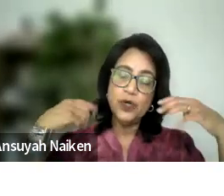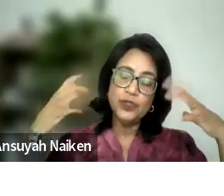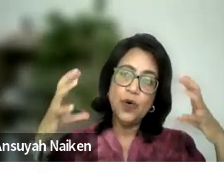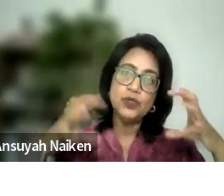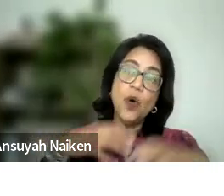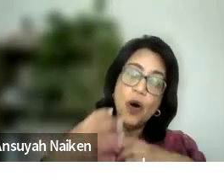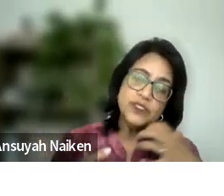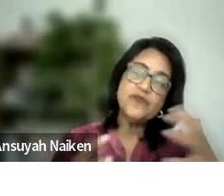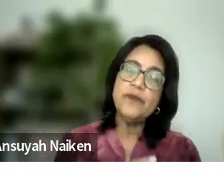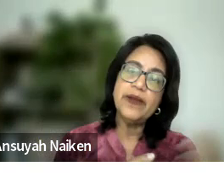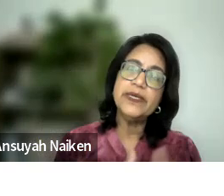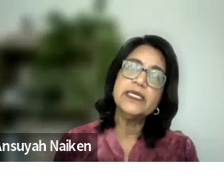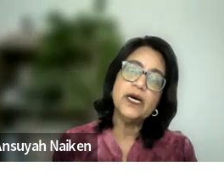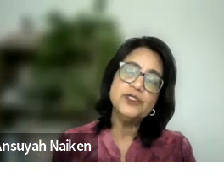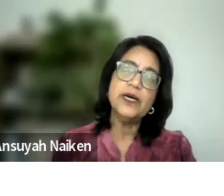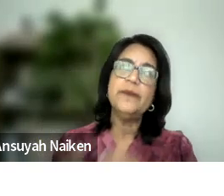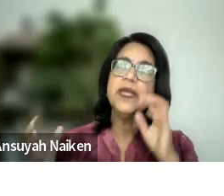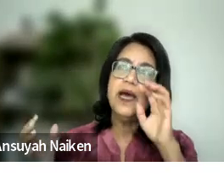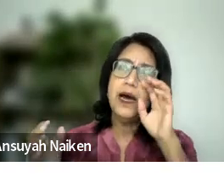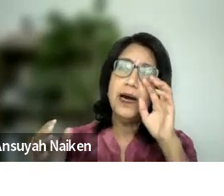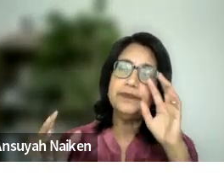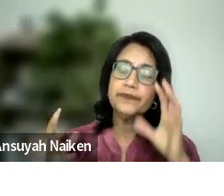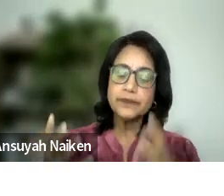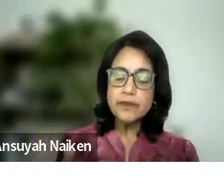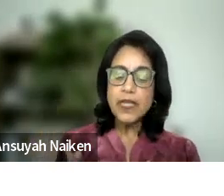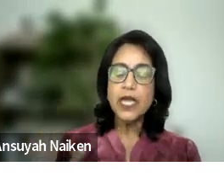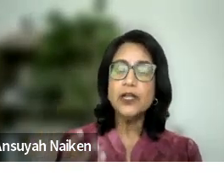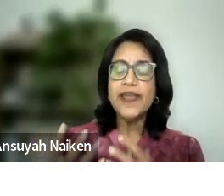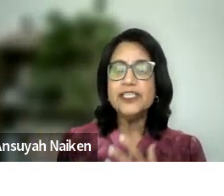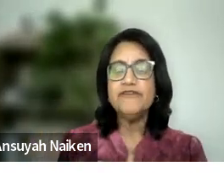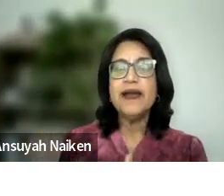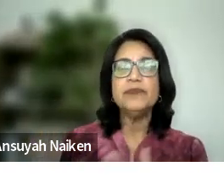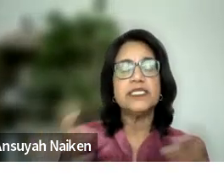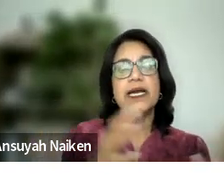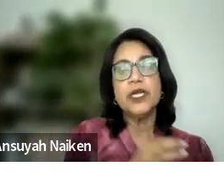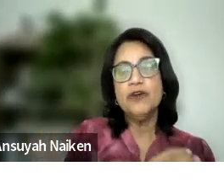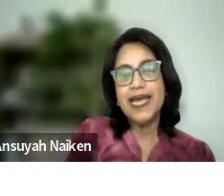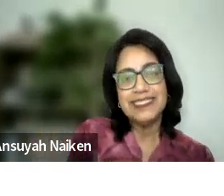As I mentioned, Asian culture is very nuanced.